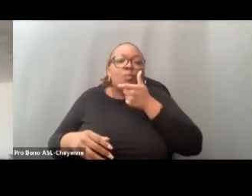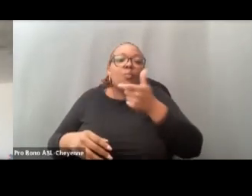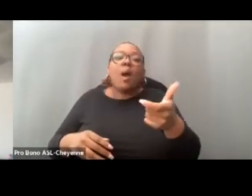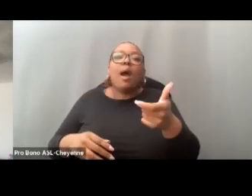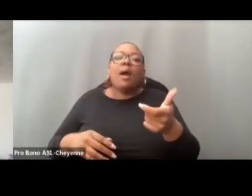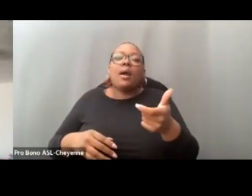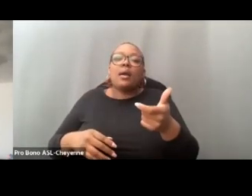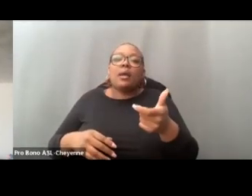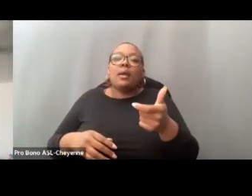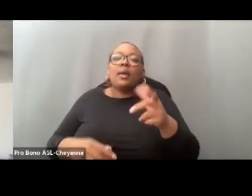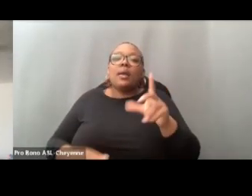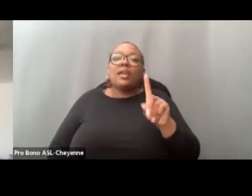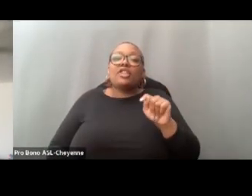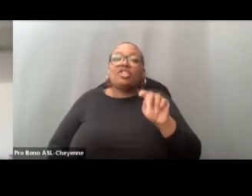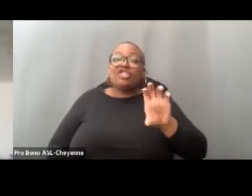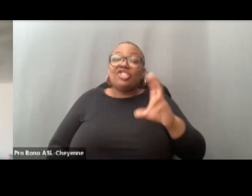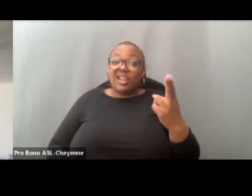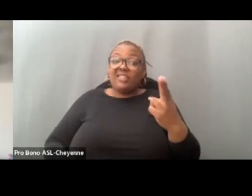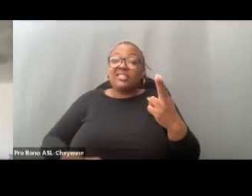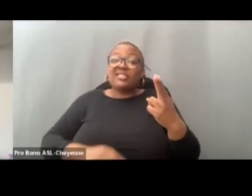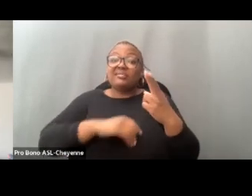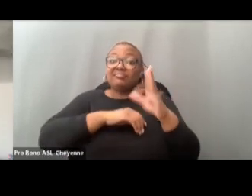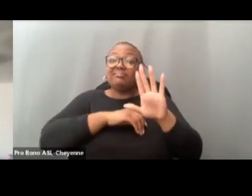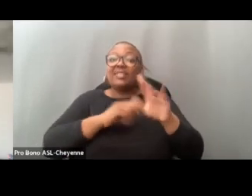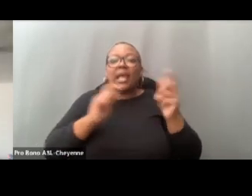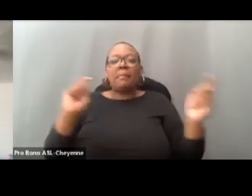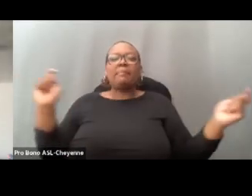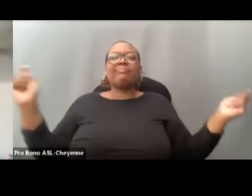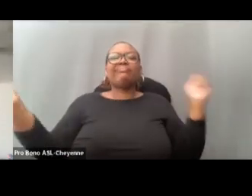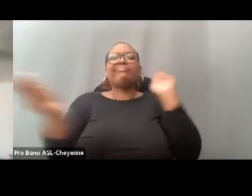the Dutch made dramatic changes in their policies,